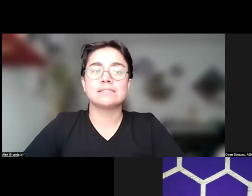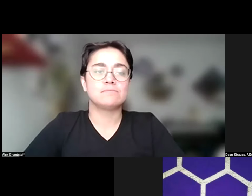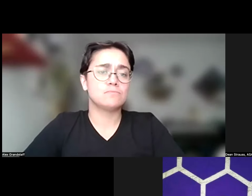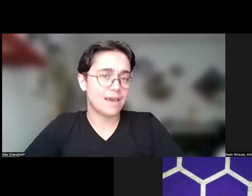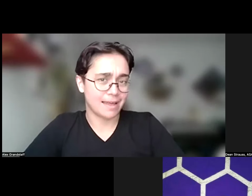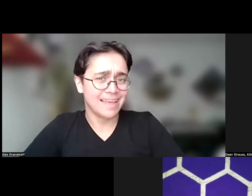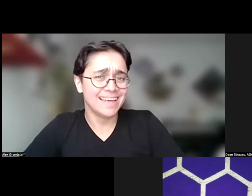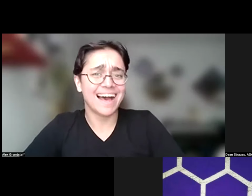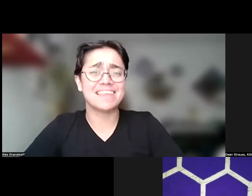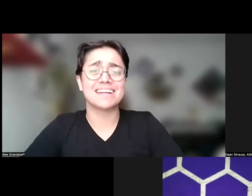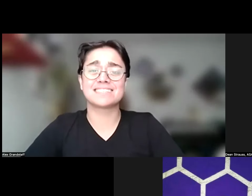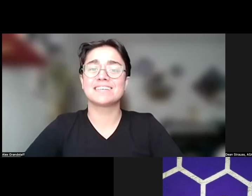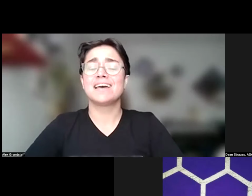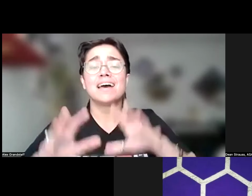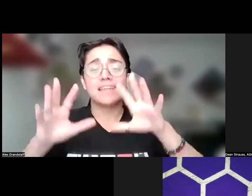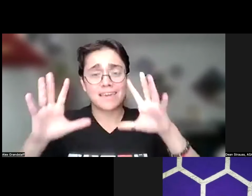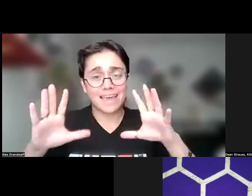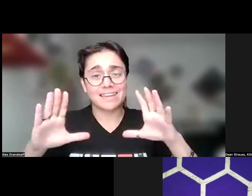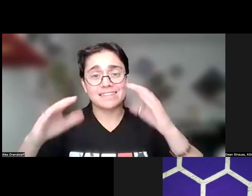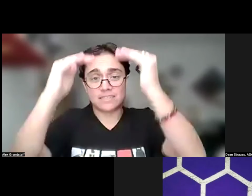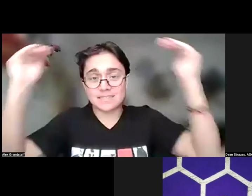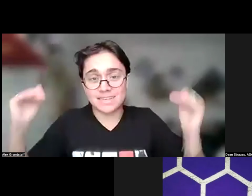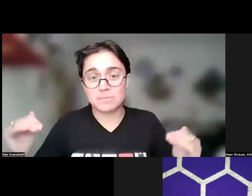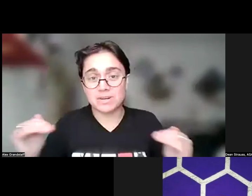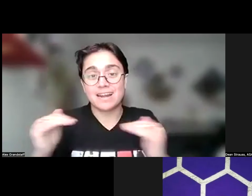their image in certain ways, refusing to take that seriously.